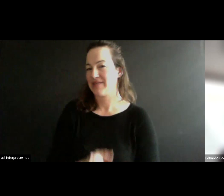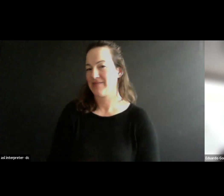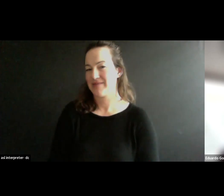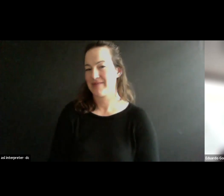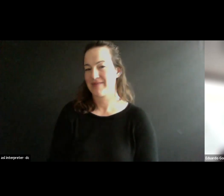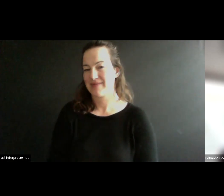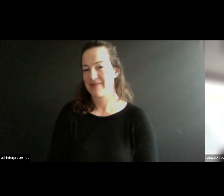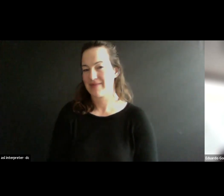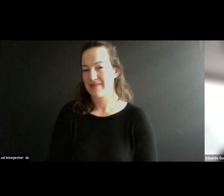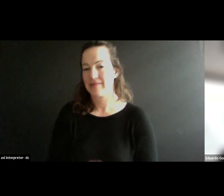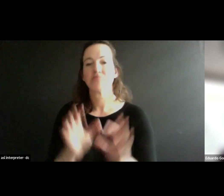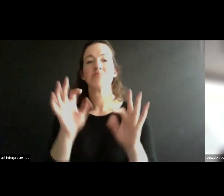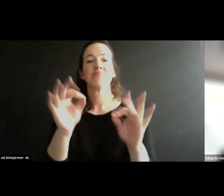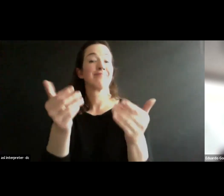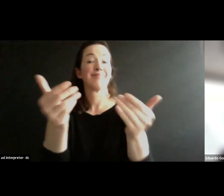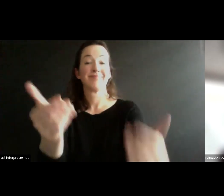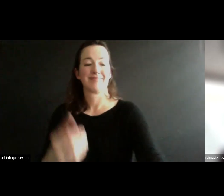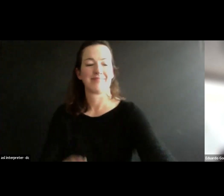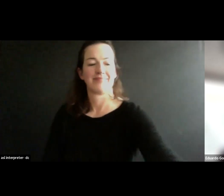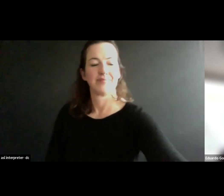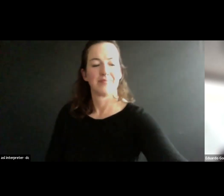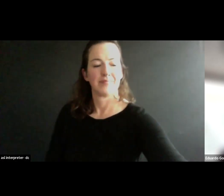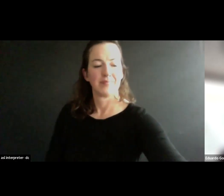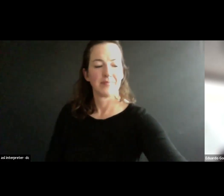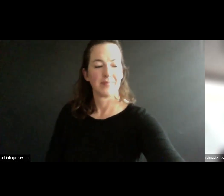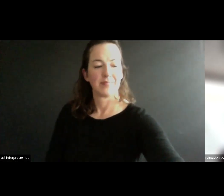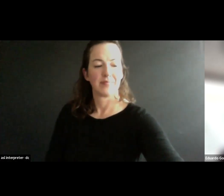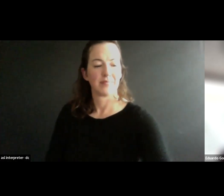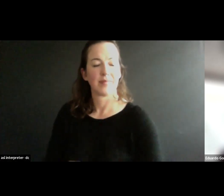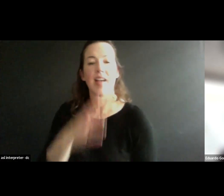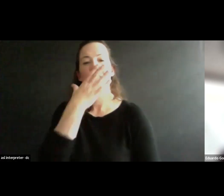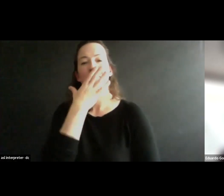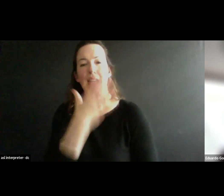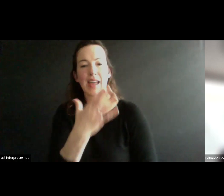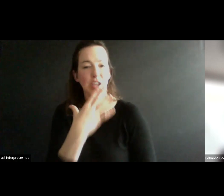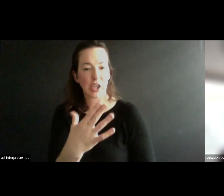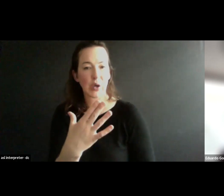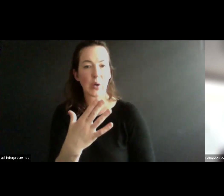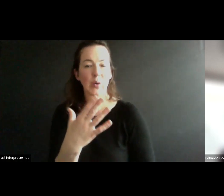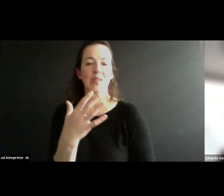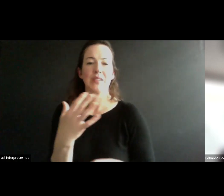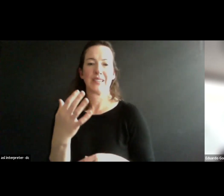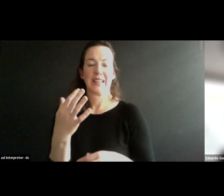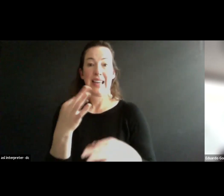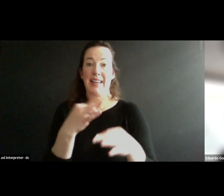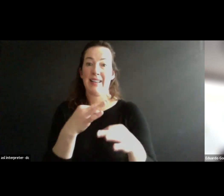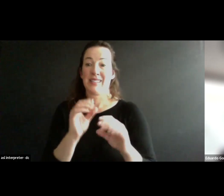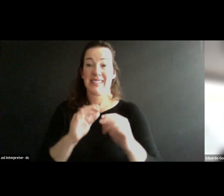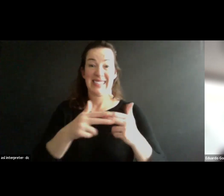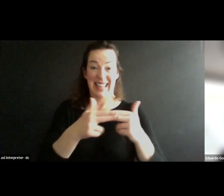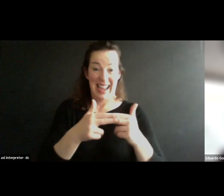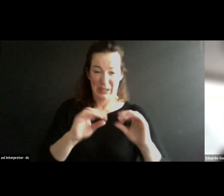Go ahead! So. Thank you. I'm in lieu of the slides. I'm just gonna make it, you know,